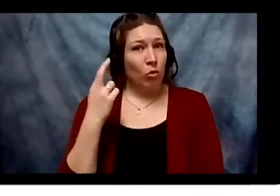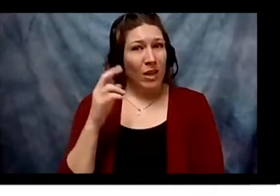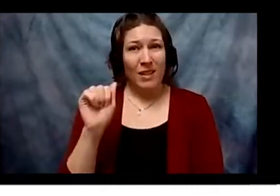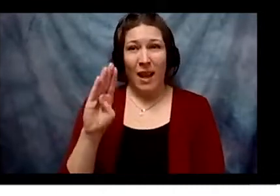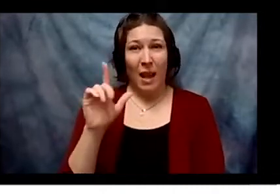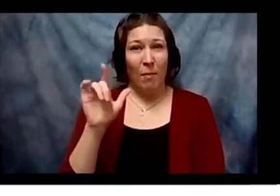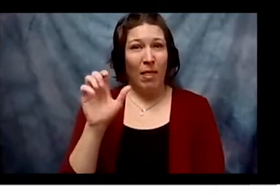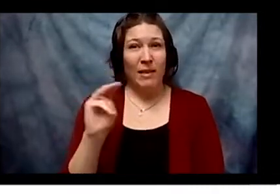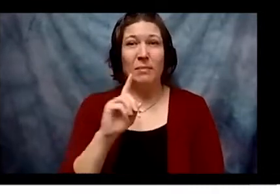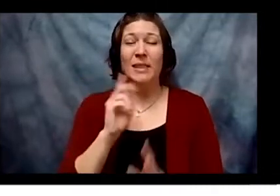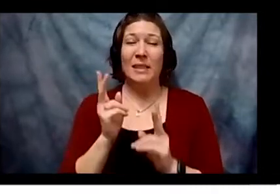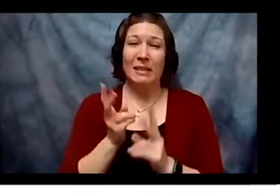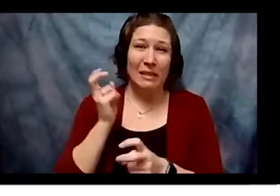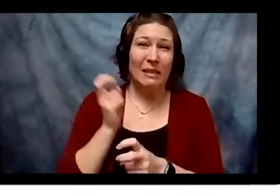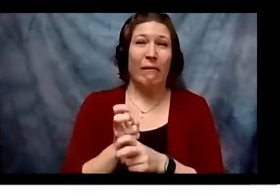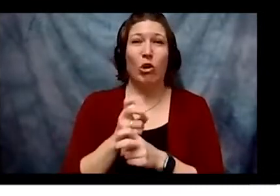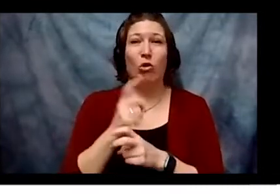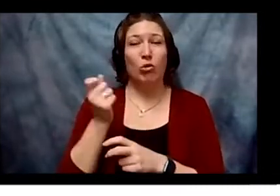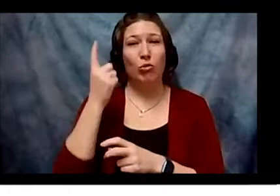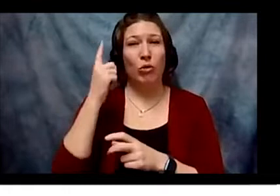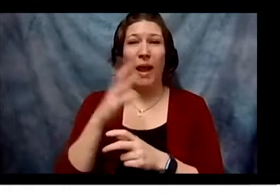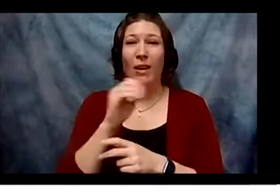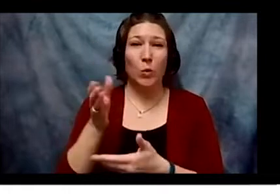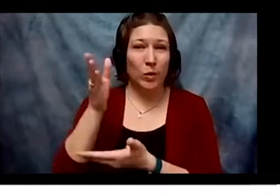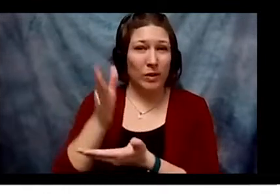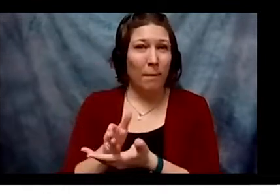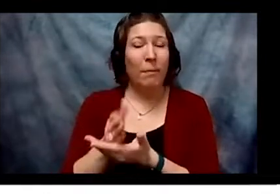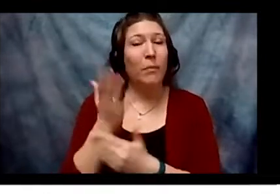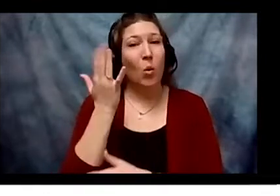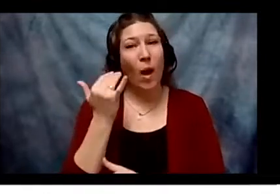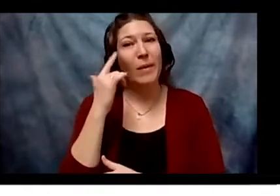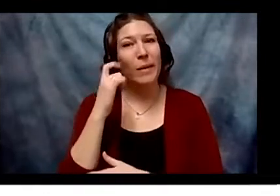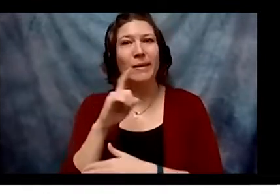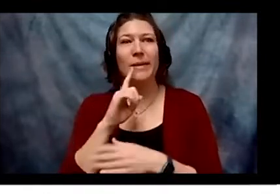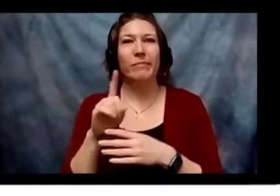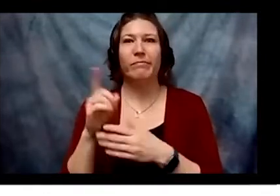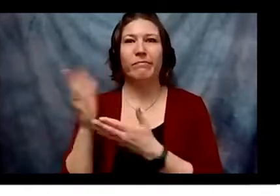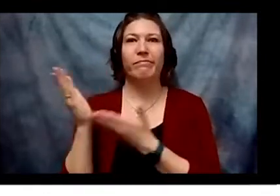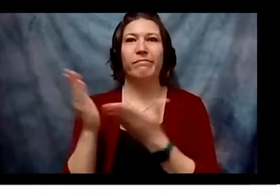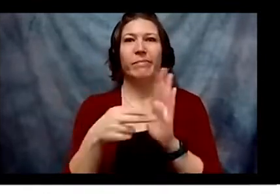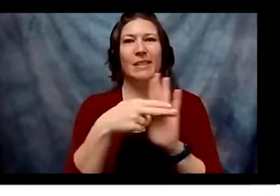so difficult to undo because it carries a stigma that